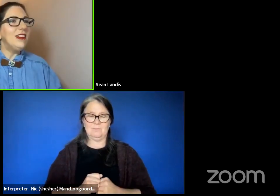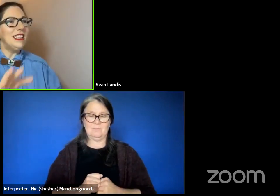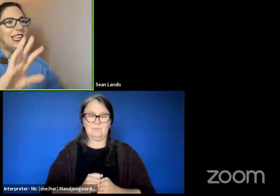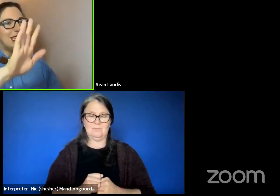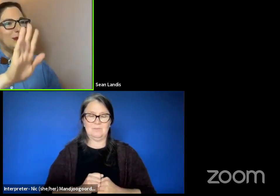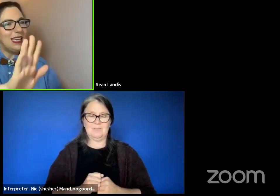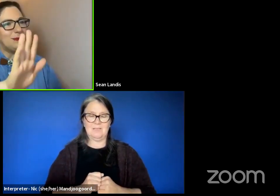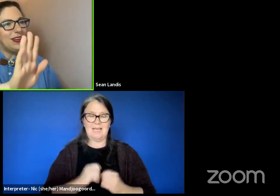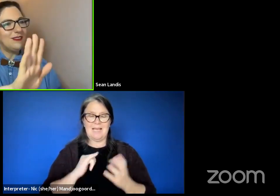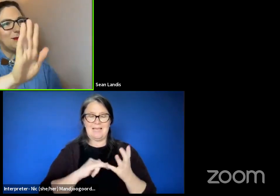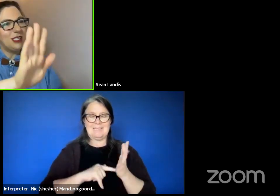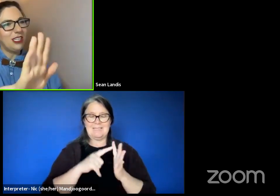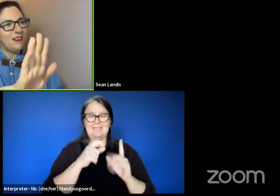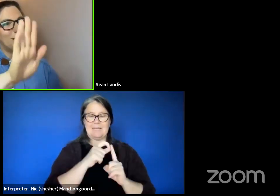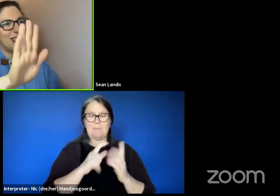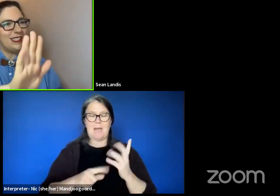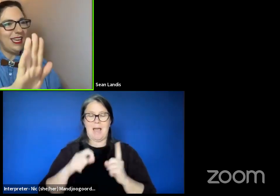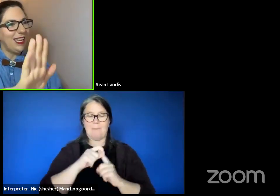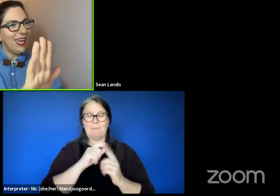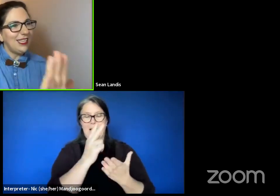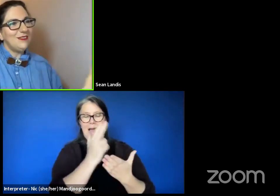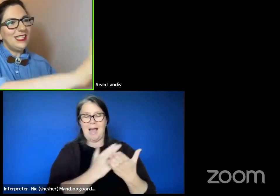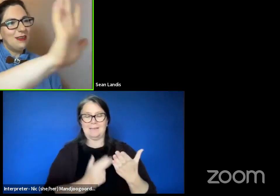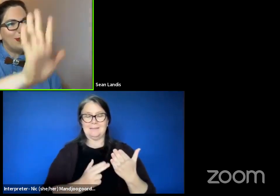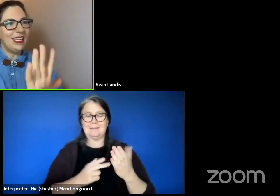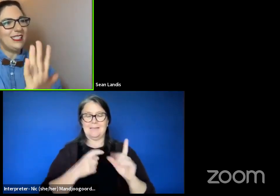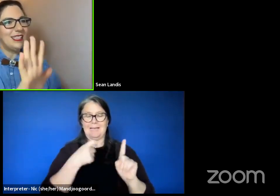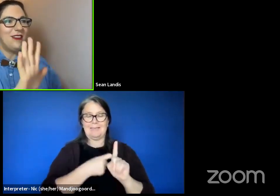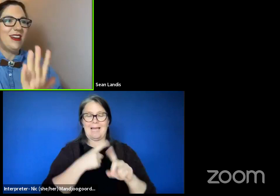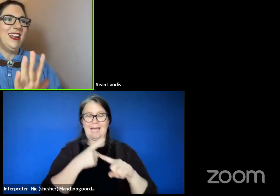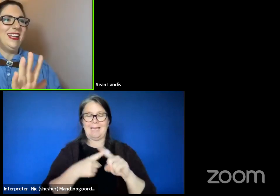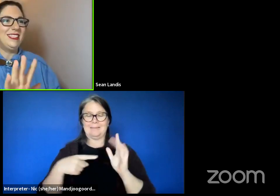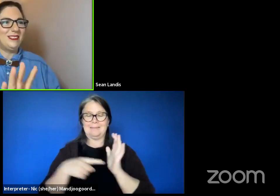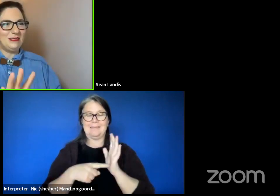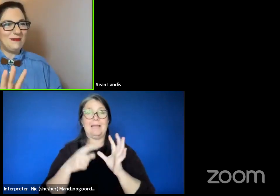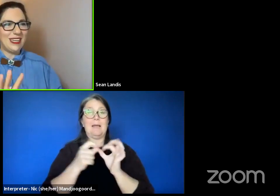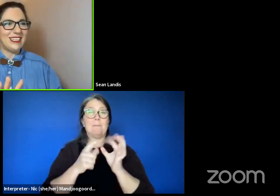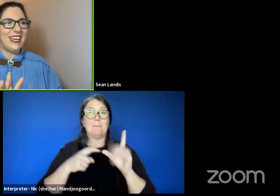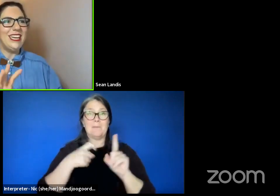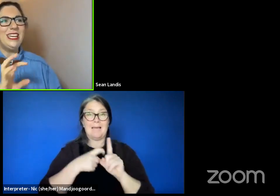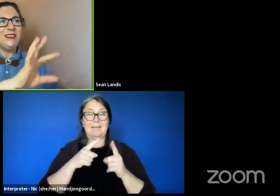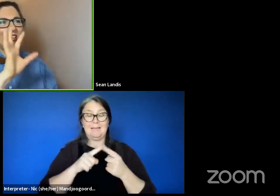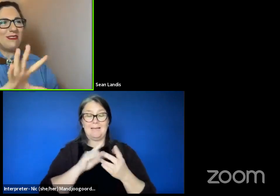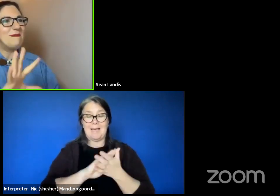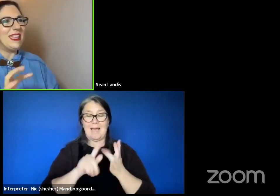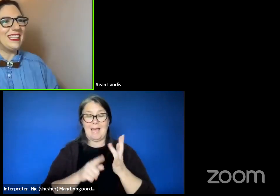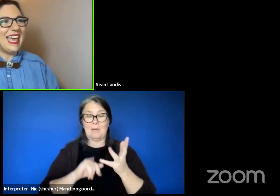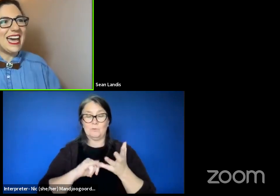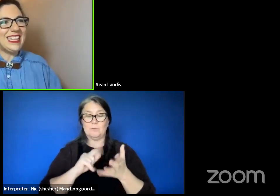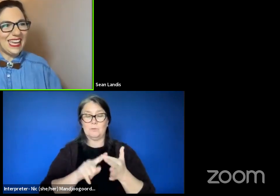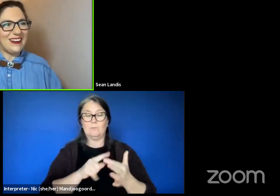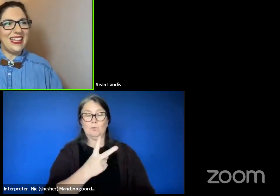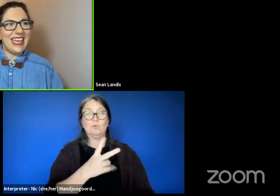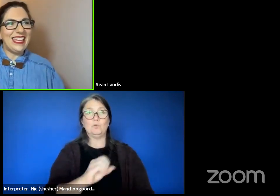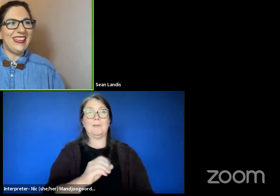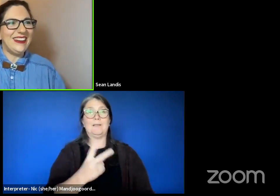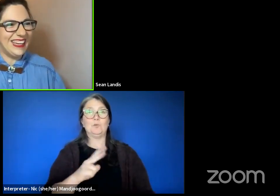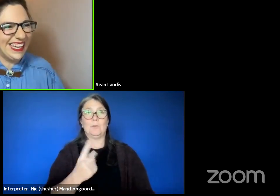XT Bakehouse for 2021 to 2022. can grow Congrats, and I really liked the placement of someone cheering you on the staircase it really completes a very nice zoom picture.